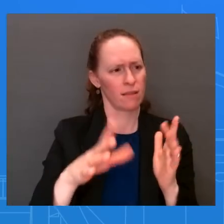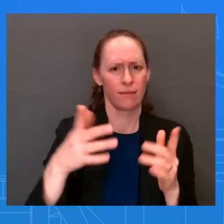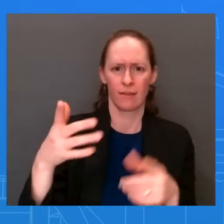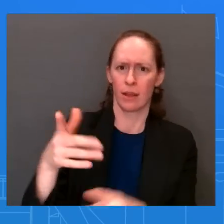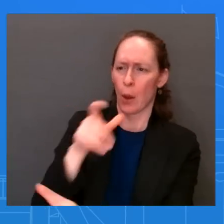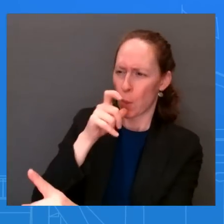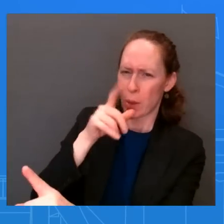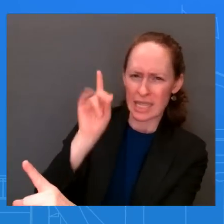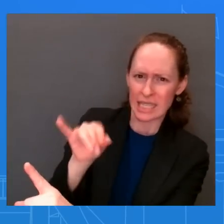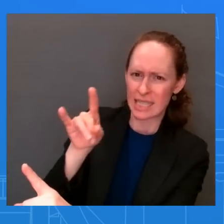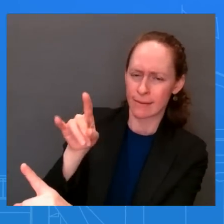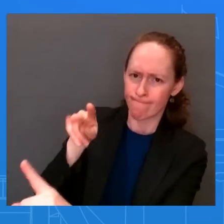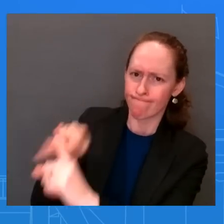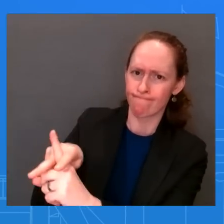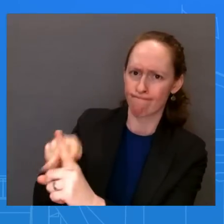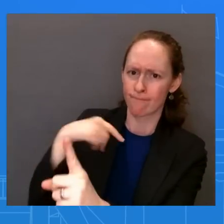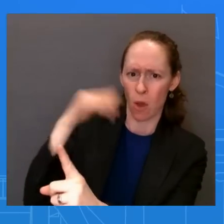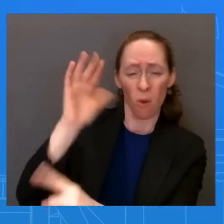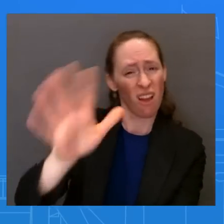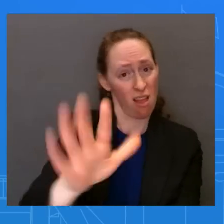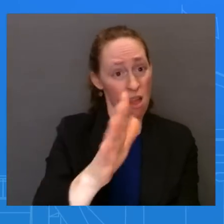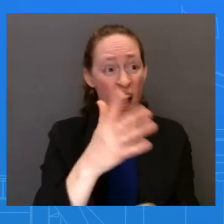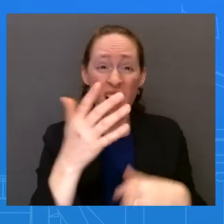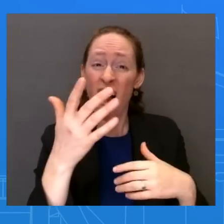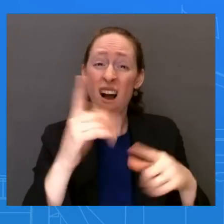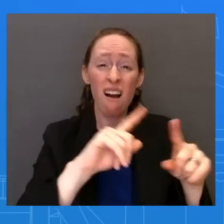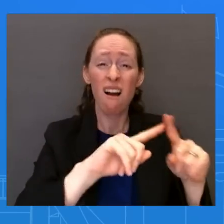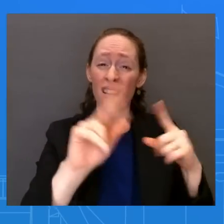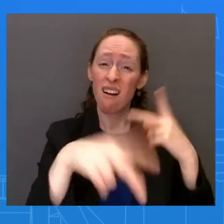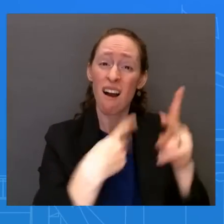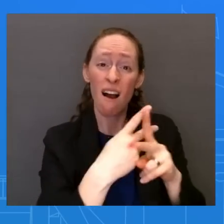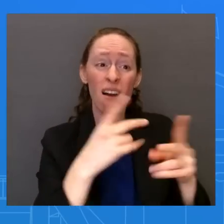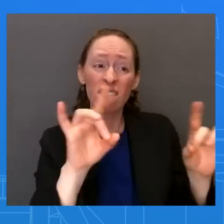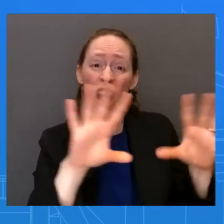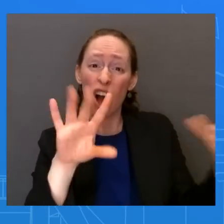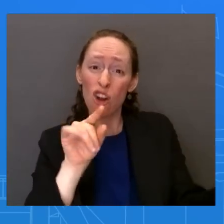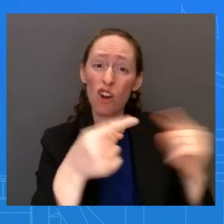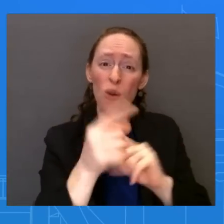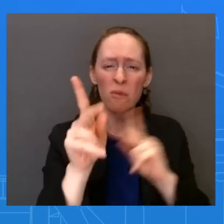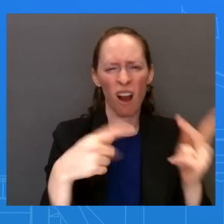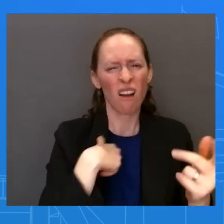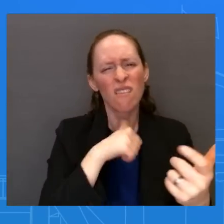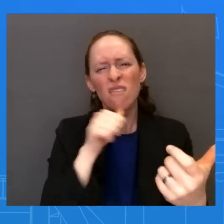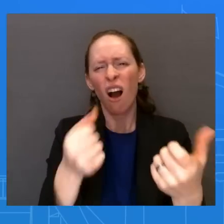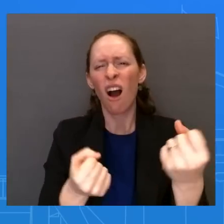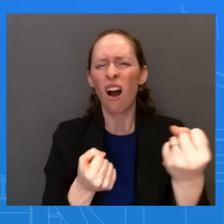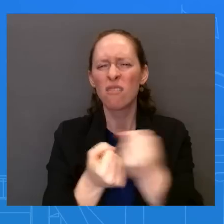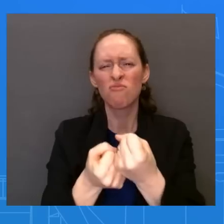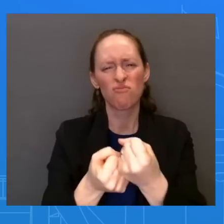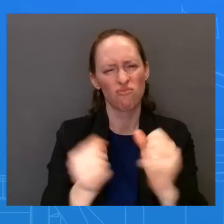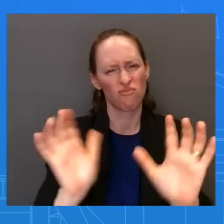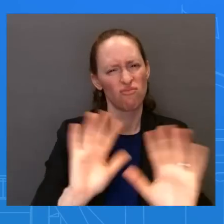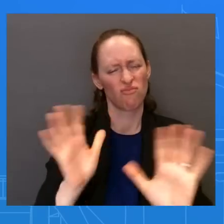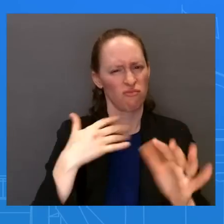And so, that is something that you've heard me say many times from this podium, and that is something that we will continue to condemn. The Press: Just to follow up on that.